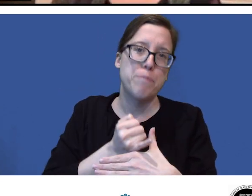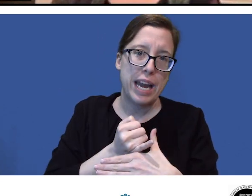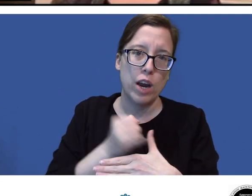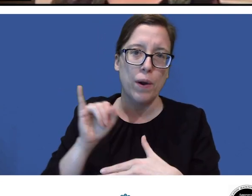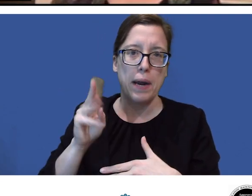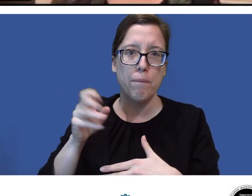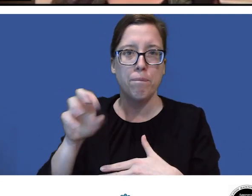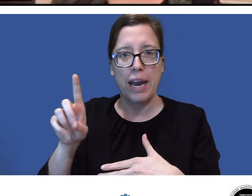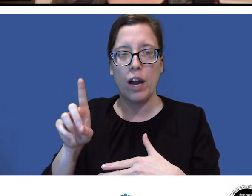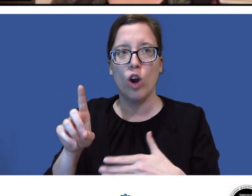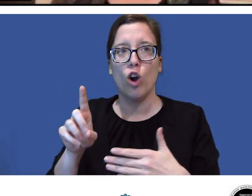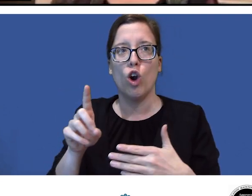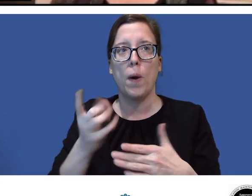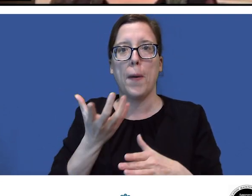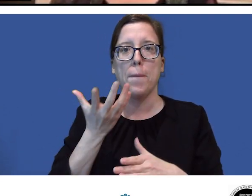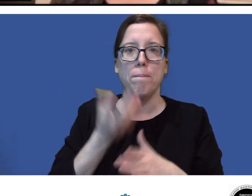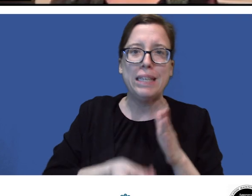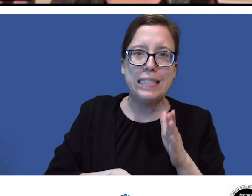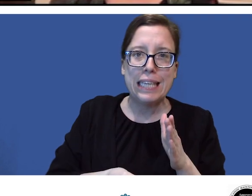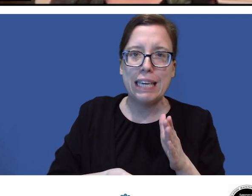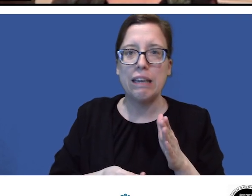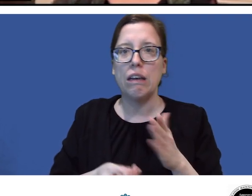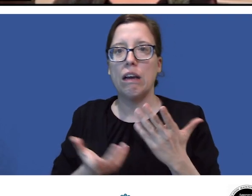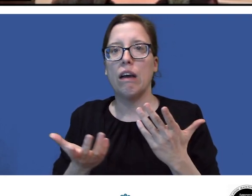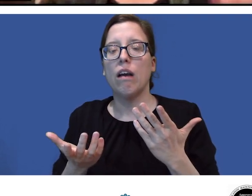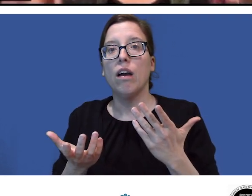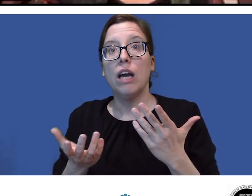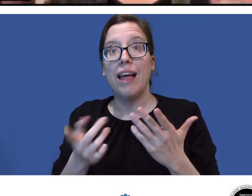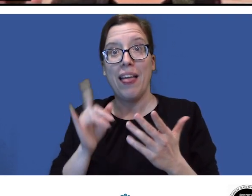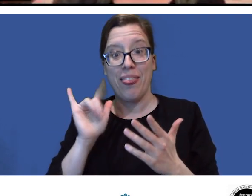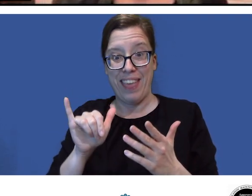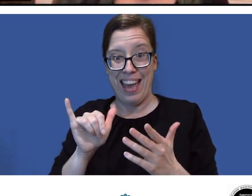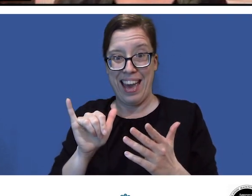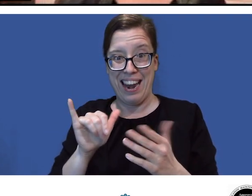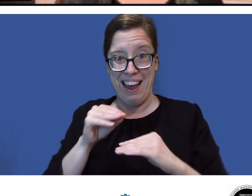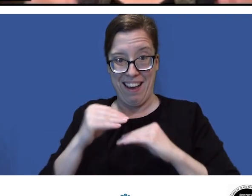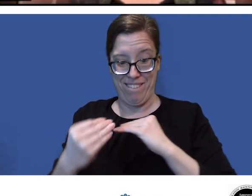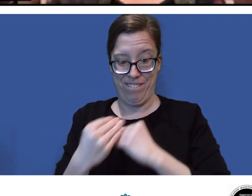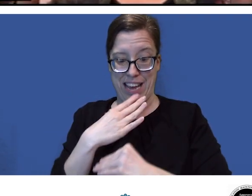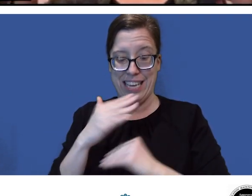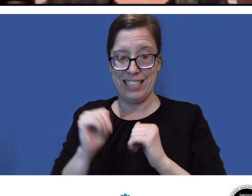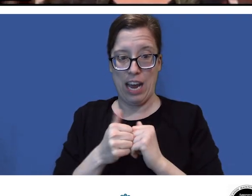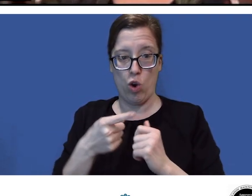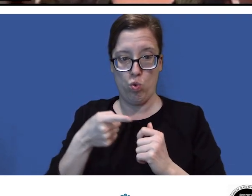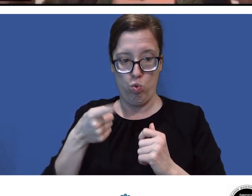it affects how you interact with the people in the world, physical things in the world,